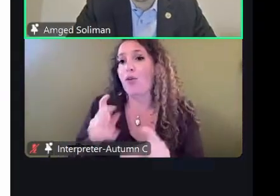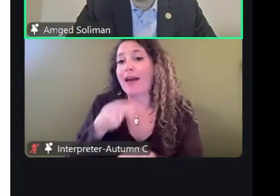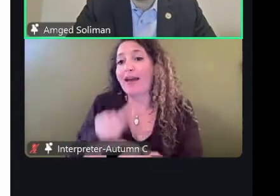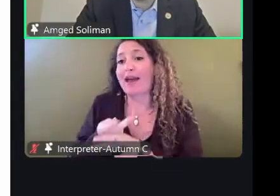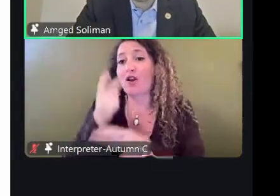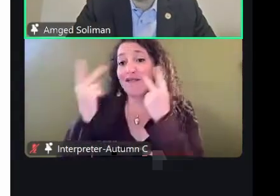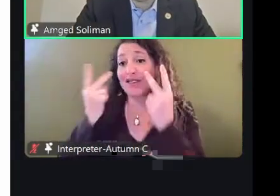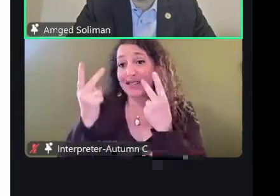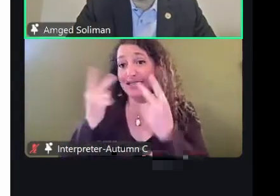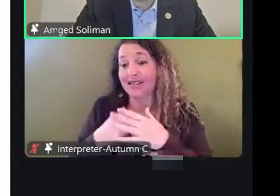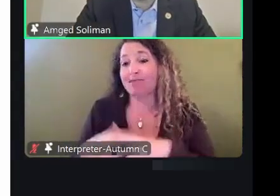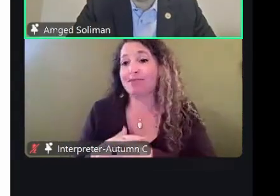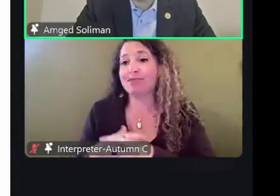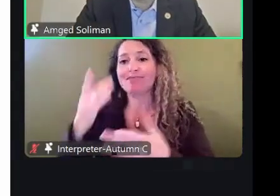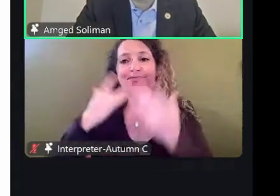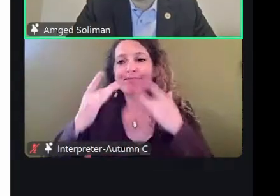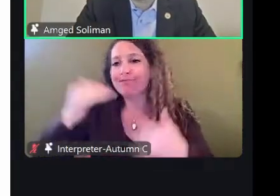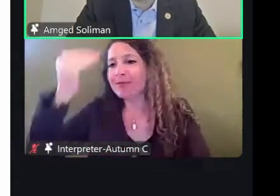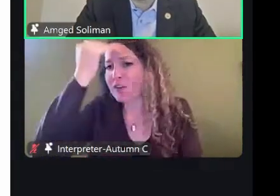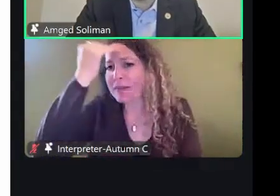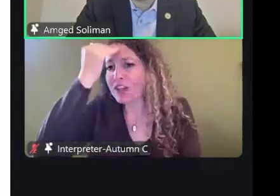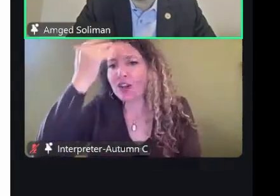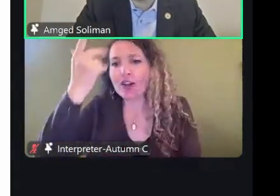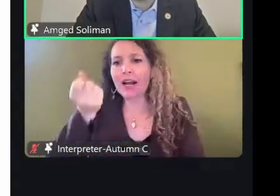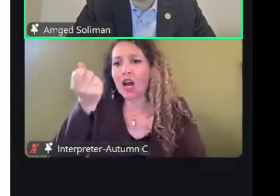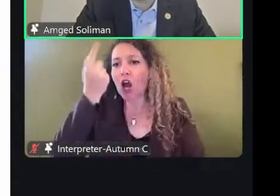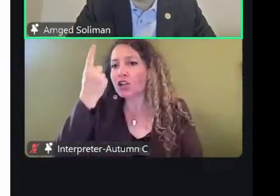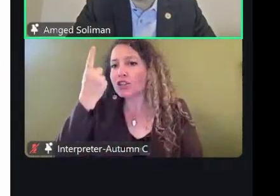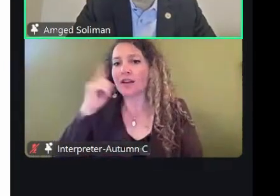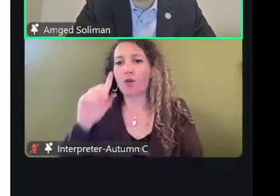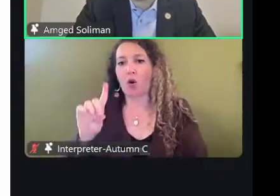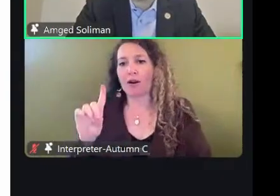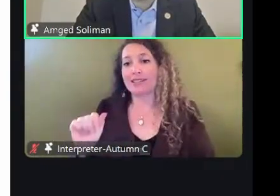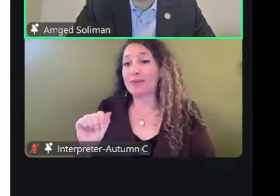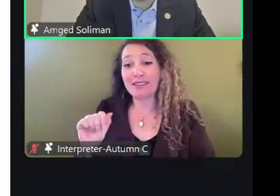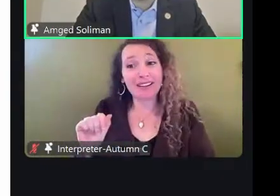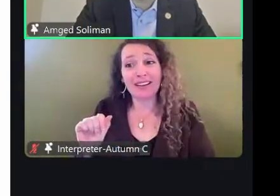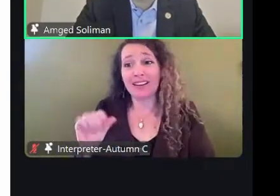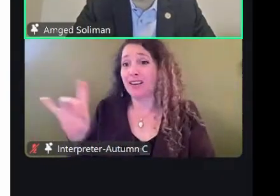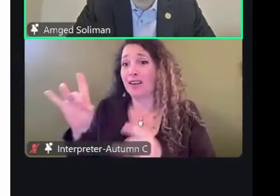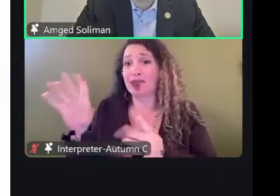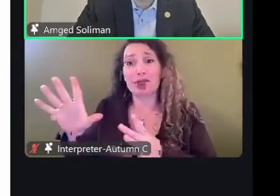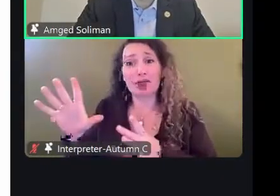This lack of familiarity and understanding of disability is detrimental for quality of care